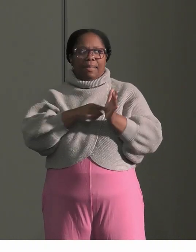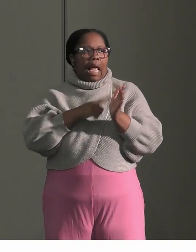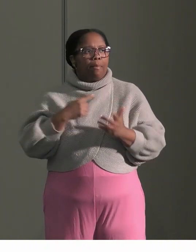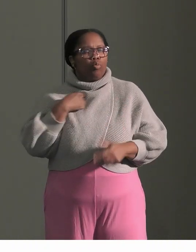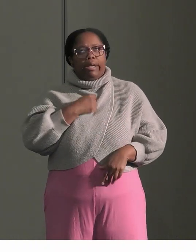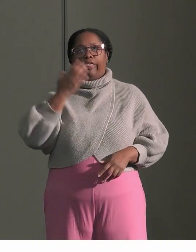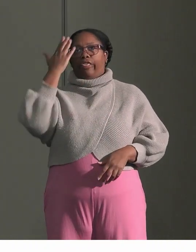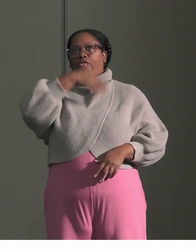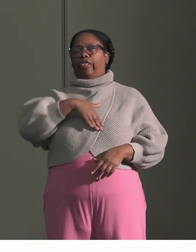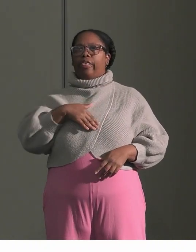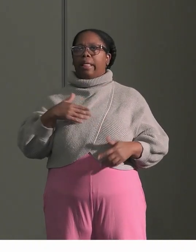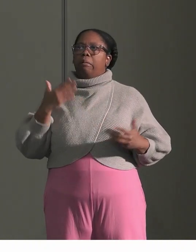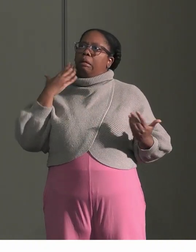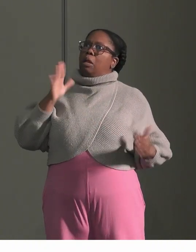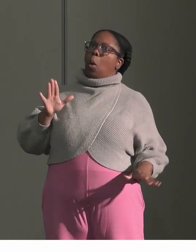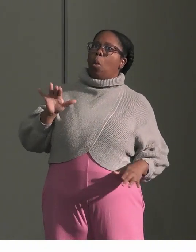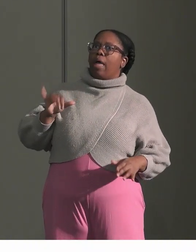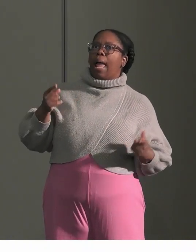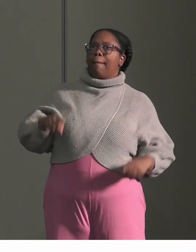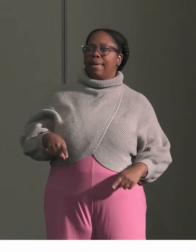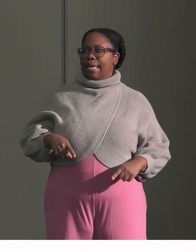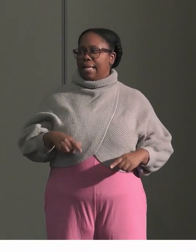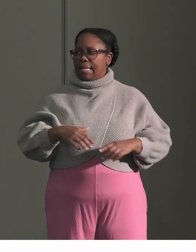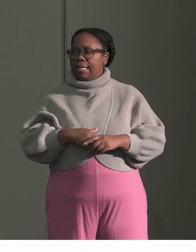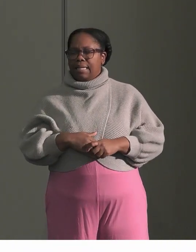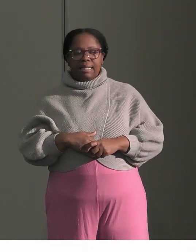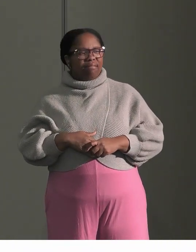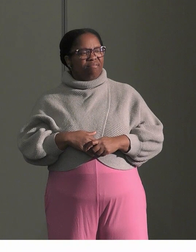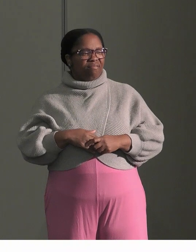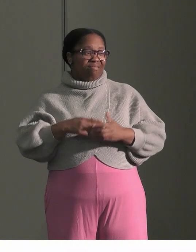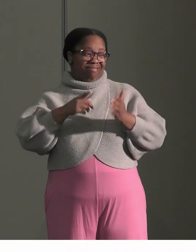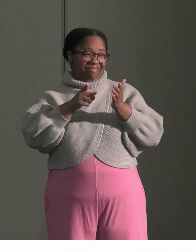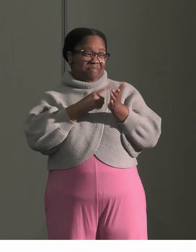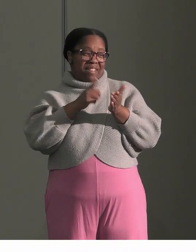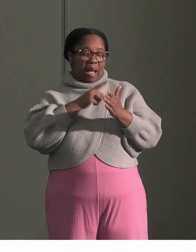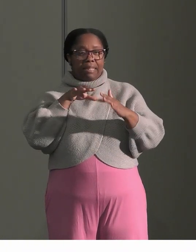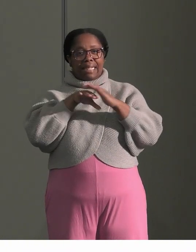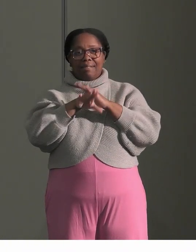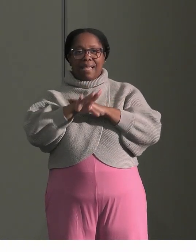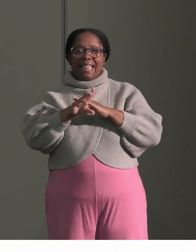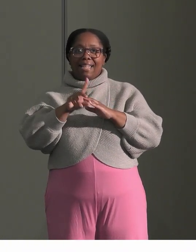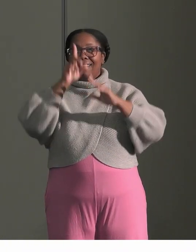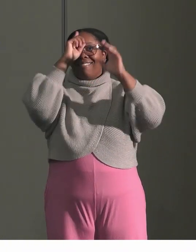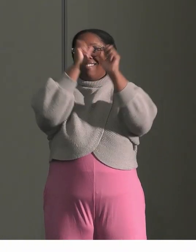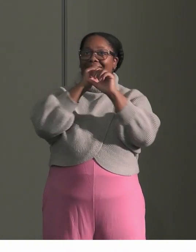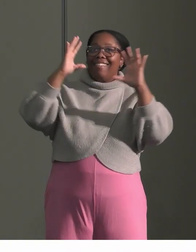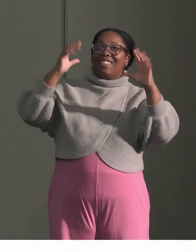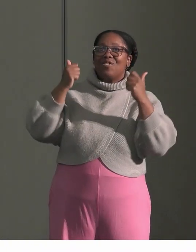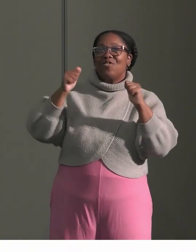Accessibility is road paved for good intentions we are not trying to make things inaccessible